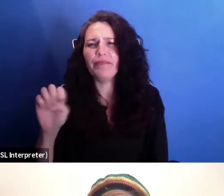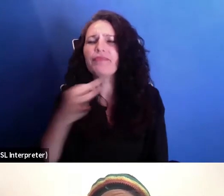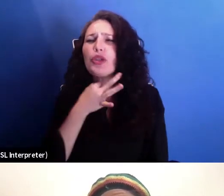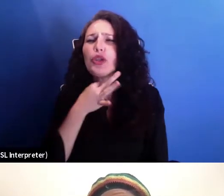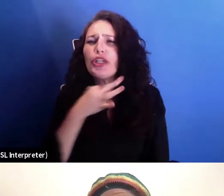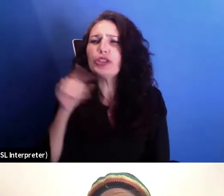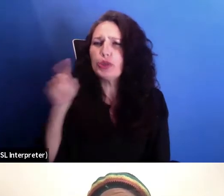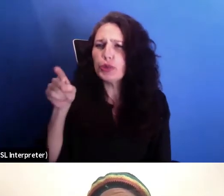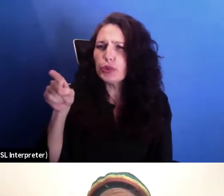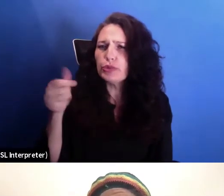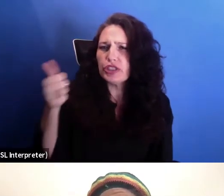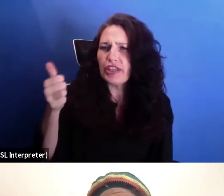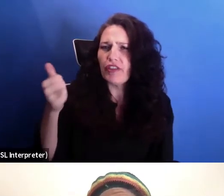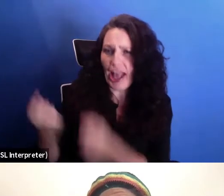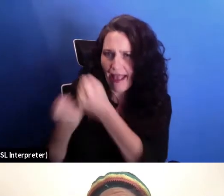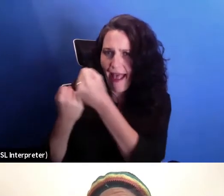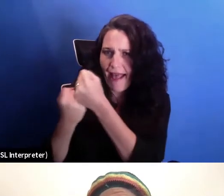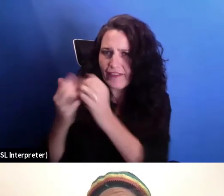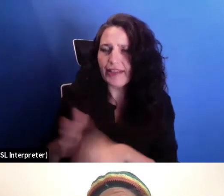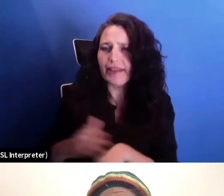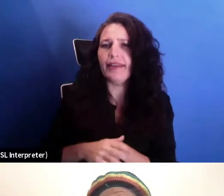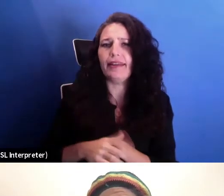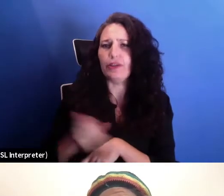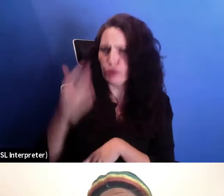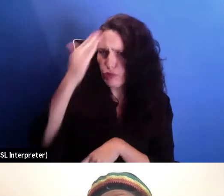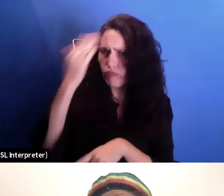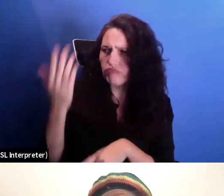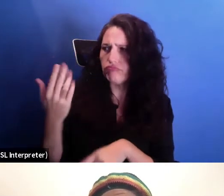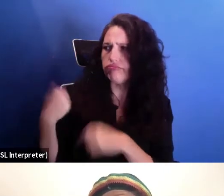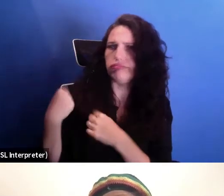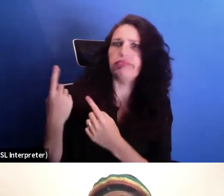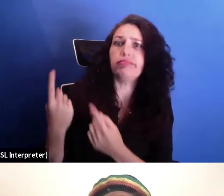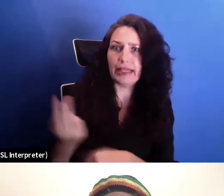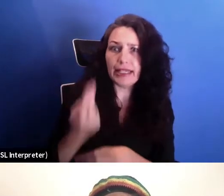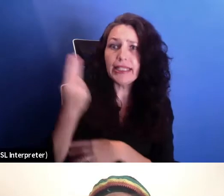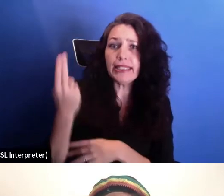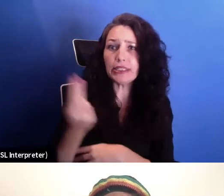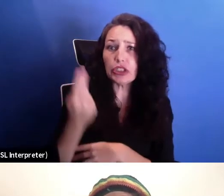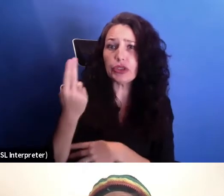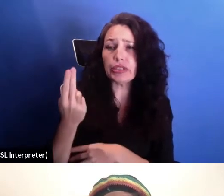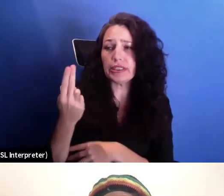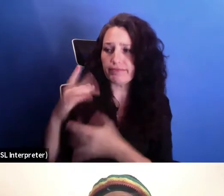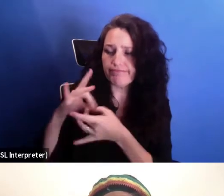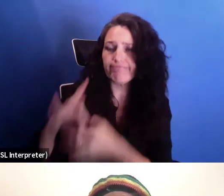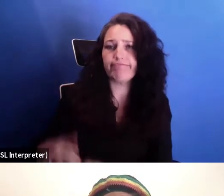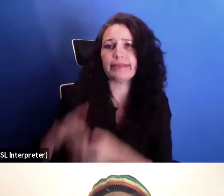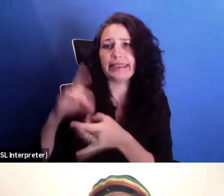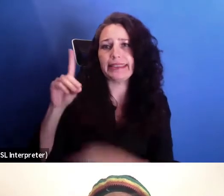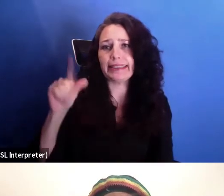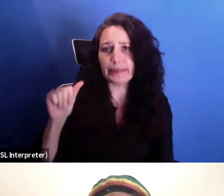and you knew a lot about the history of disability and advocacy in America,